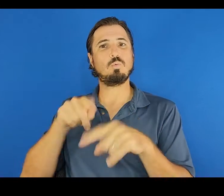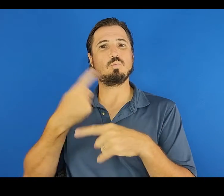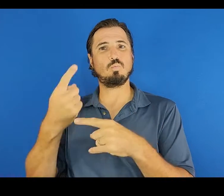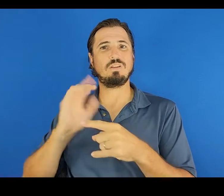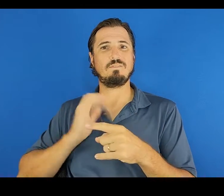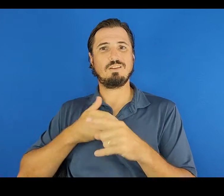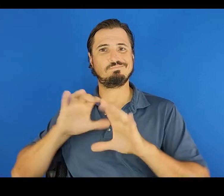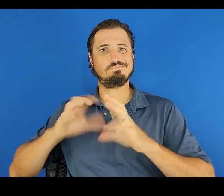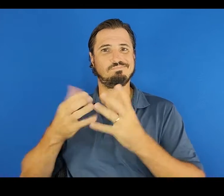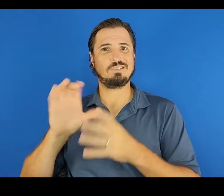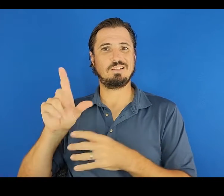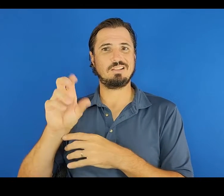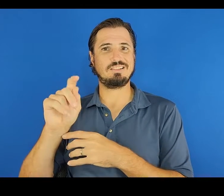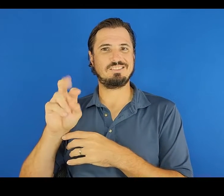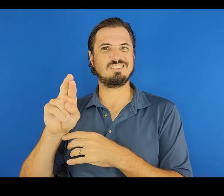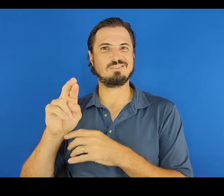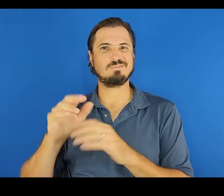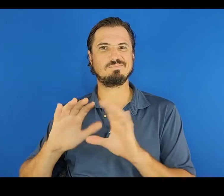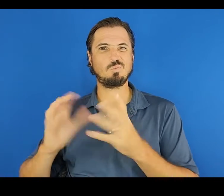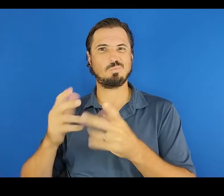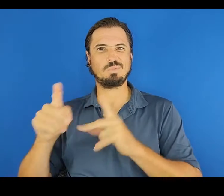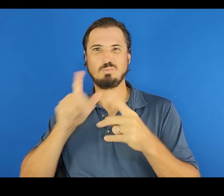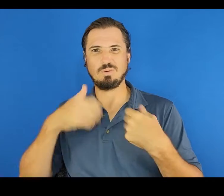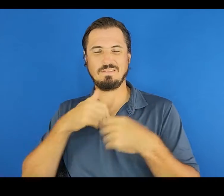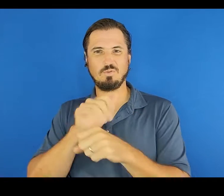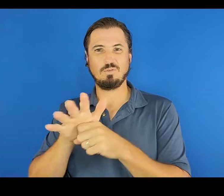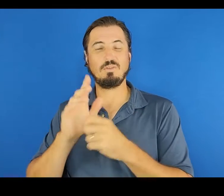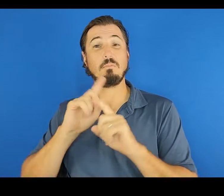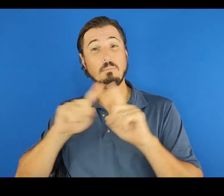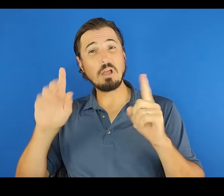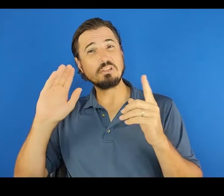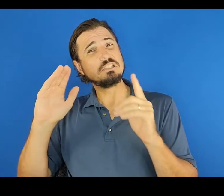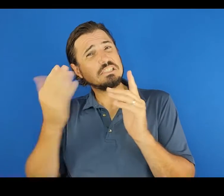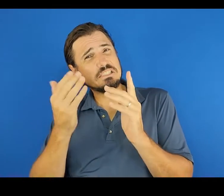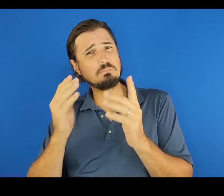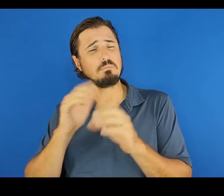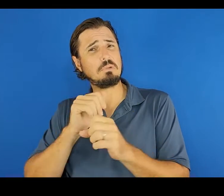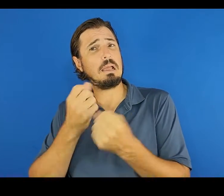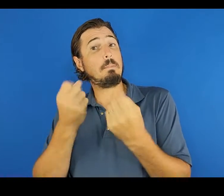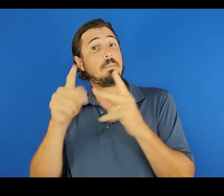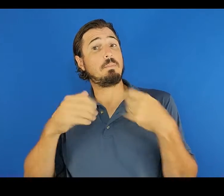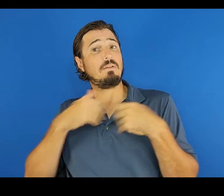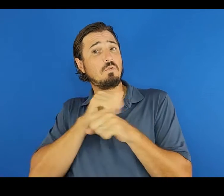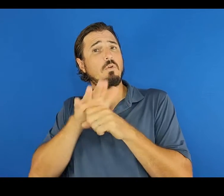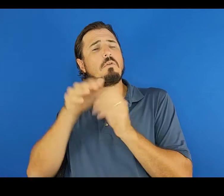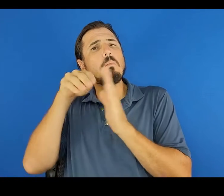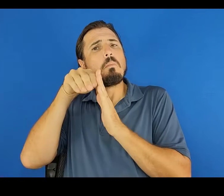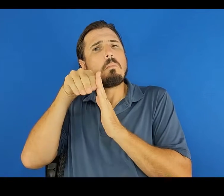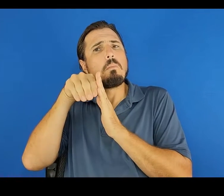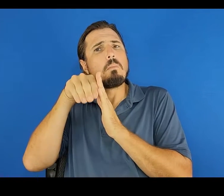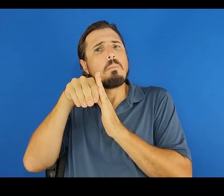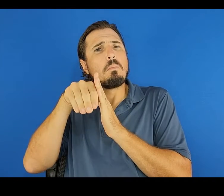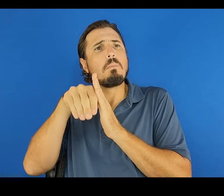The good news is that our daily case counts continue to show a modest decline, following a spike over these last two months.